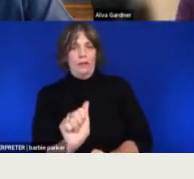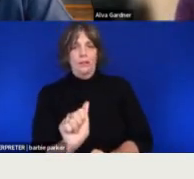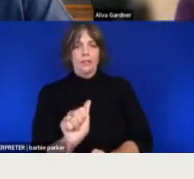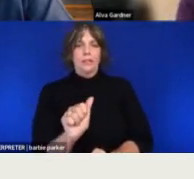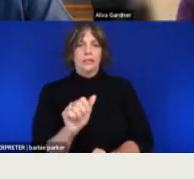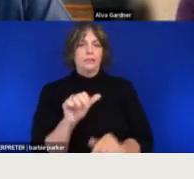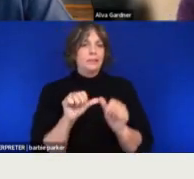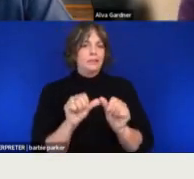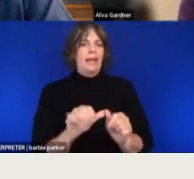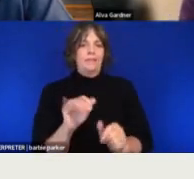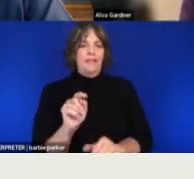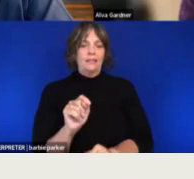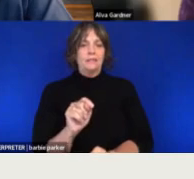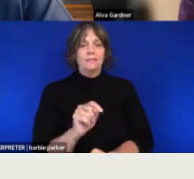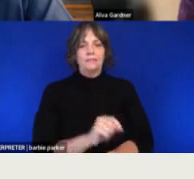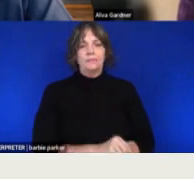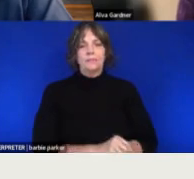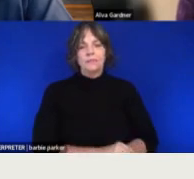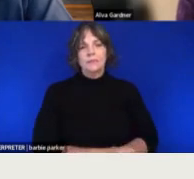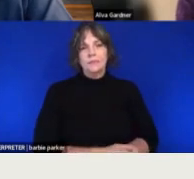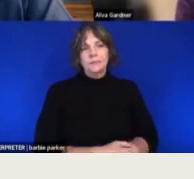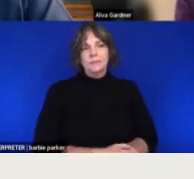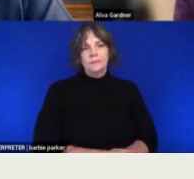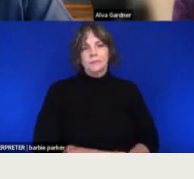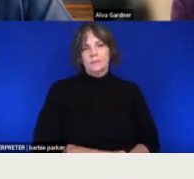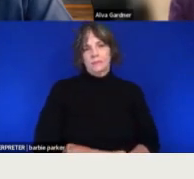together. Versus which one do we